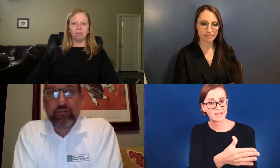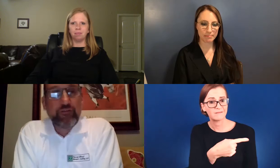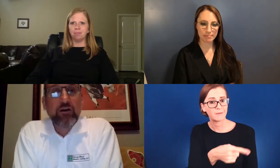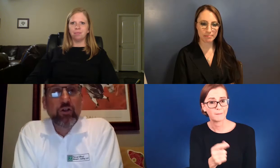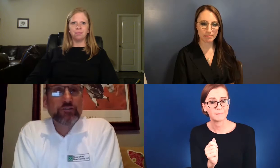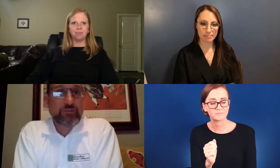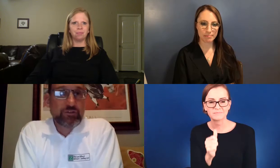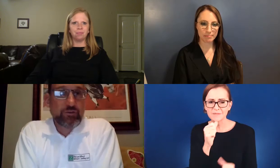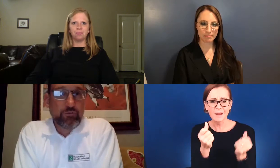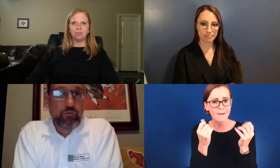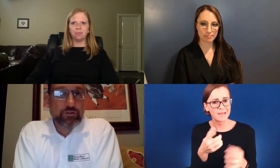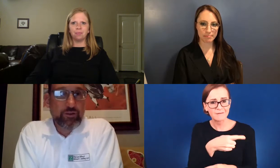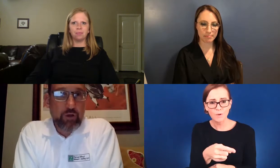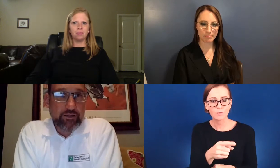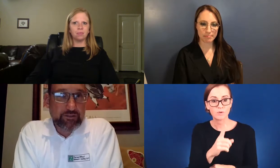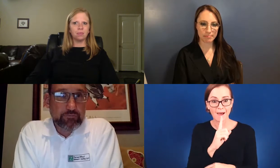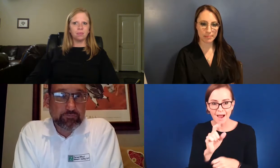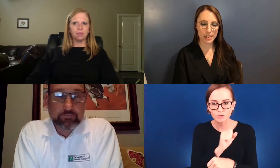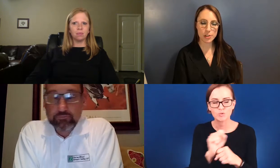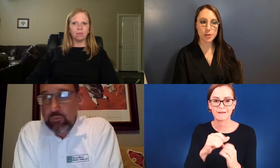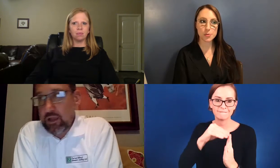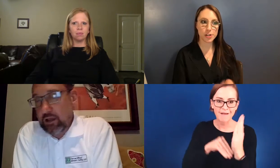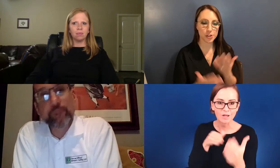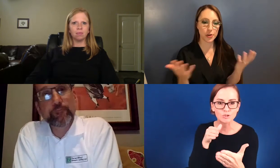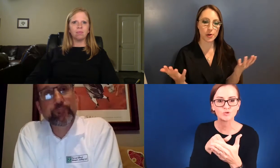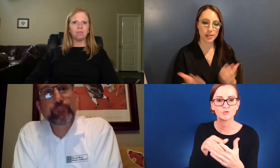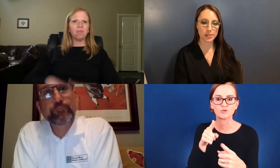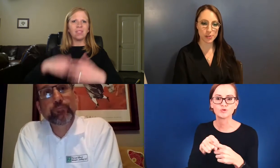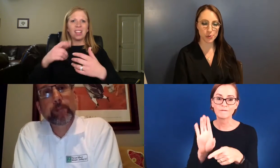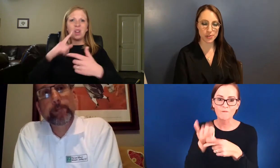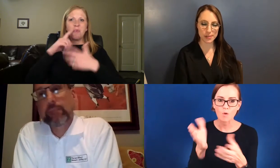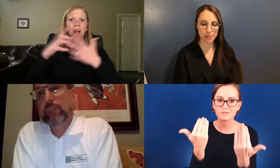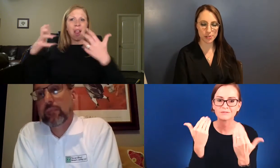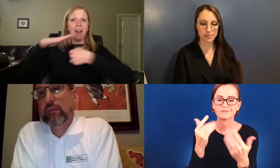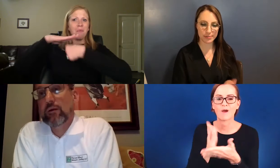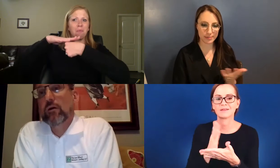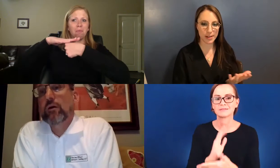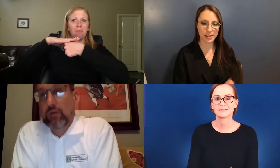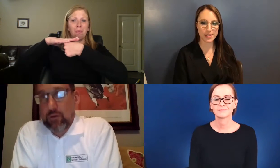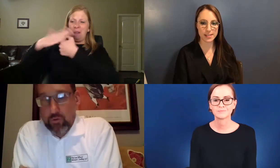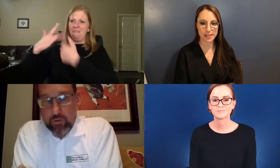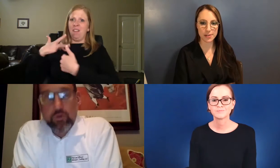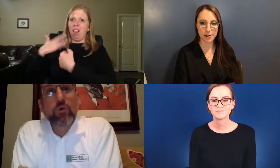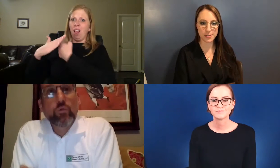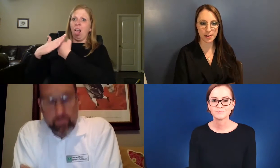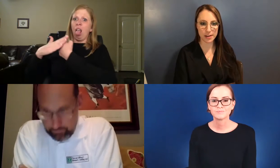that file lawsuits to enforce their rights. It's so much pressure though on individuals, which, I mean that's the hardest part,